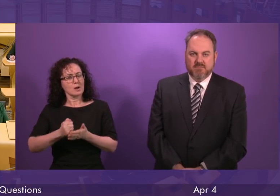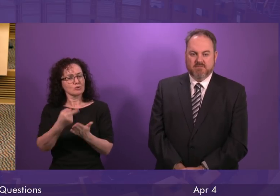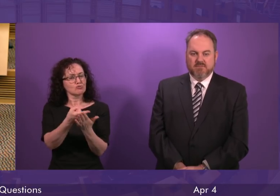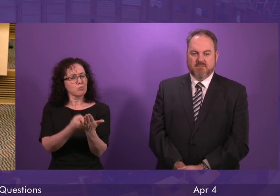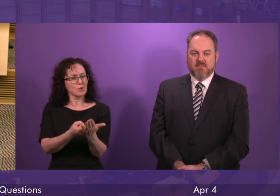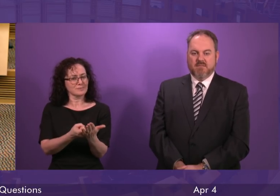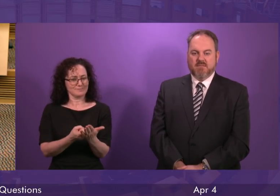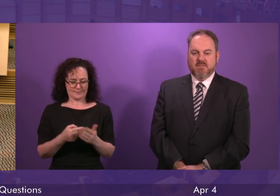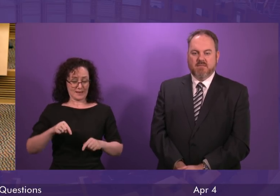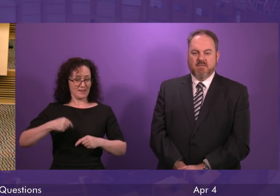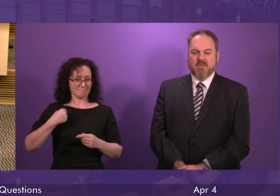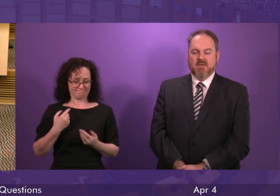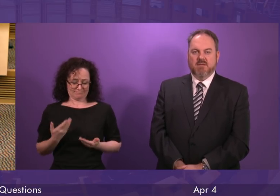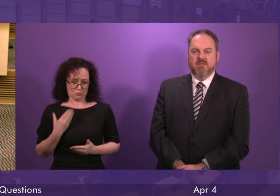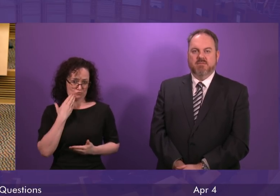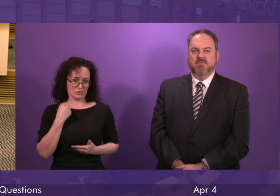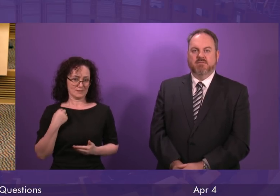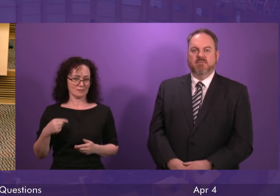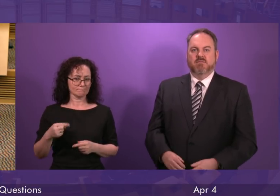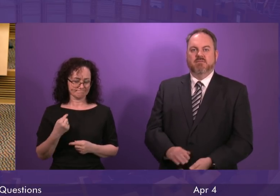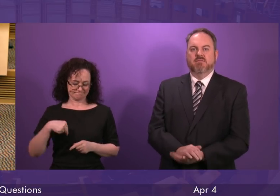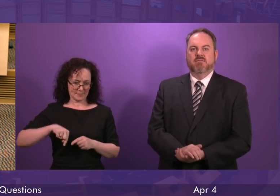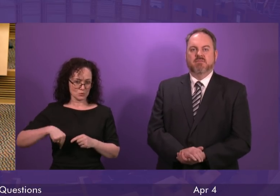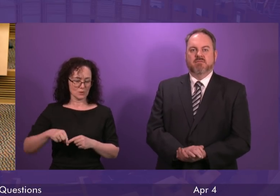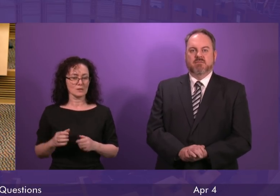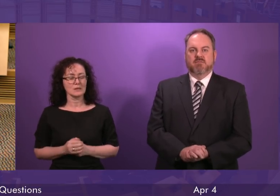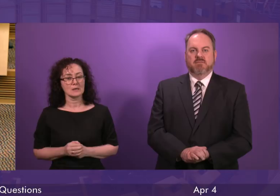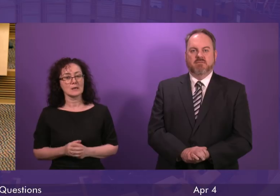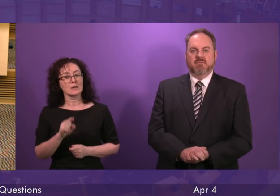The findings and recommendations of the HIS report were considered by an independent expert